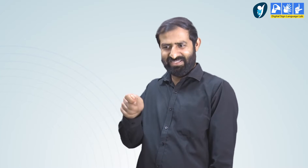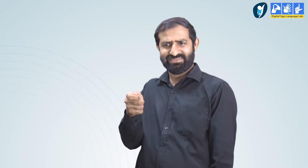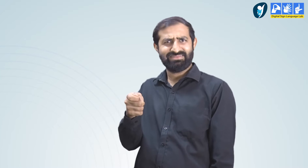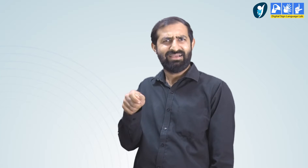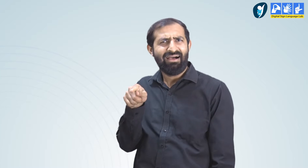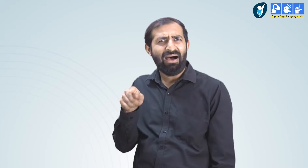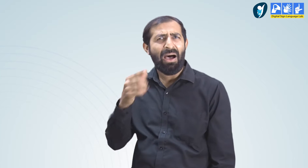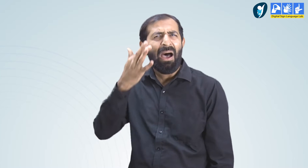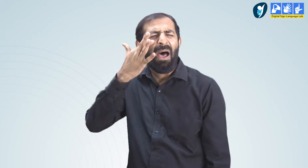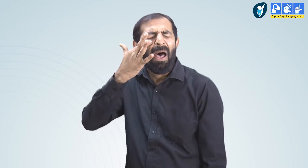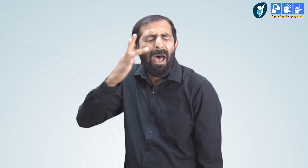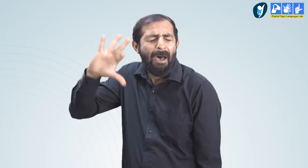KEY FINDINGS